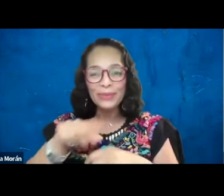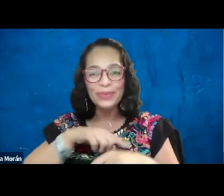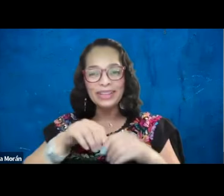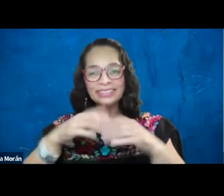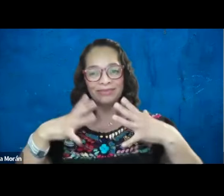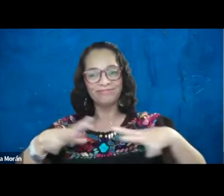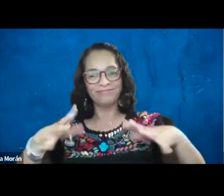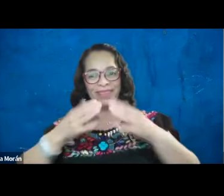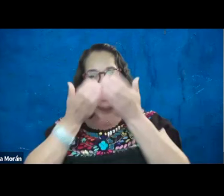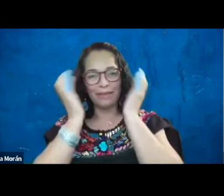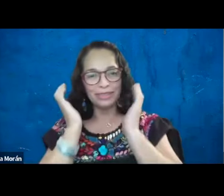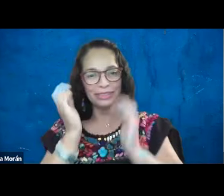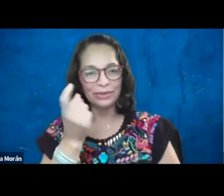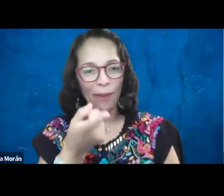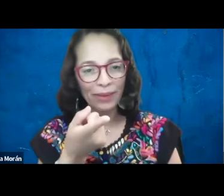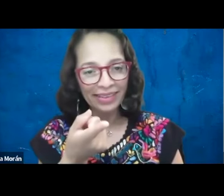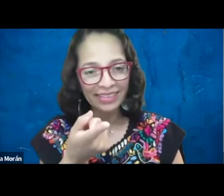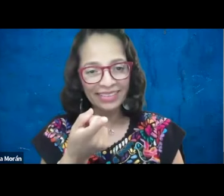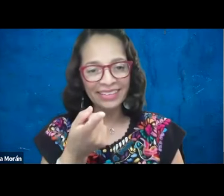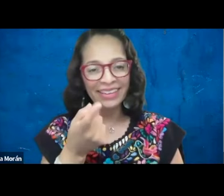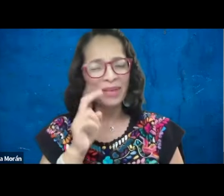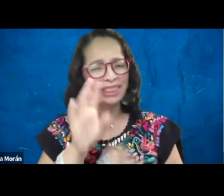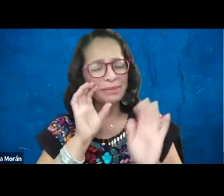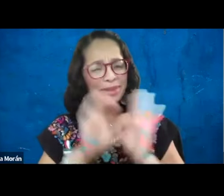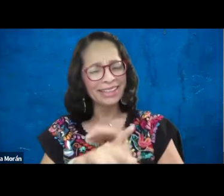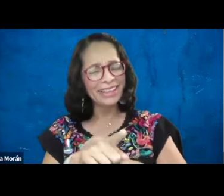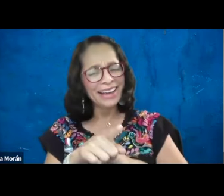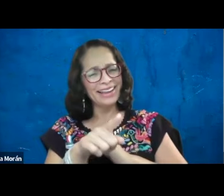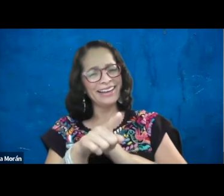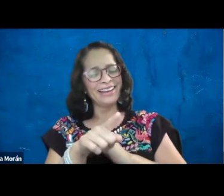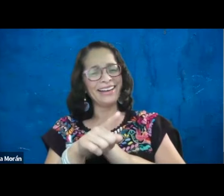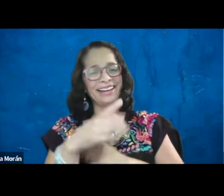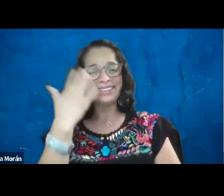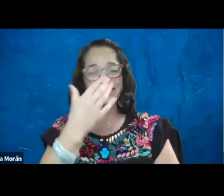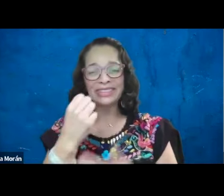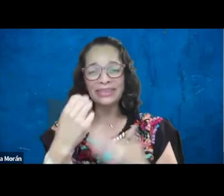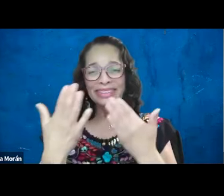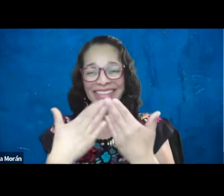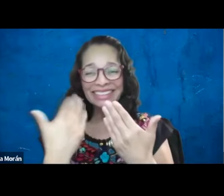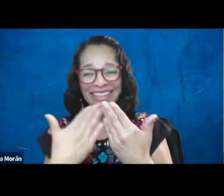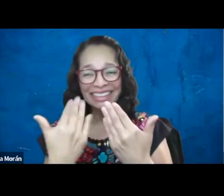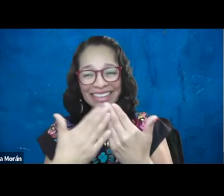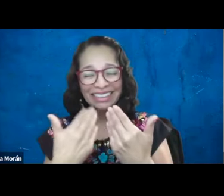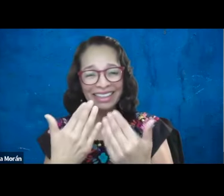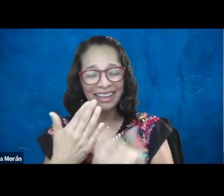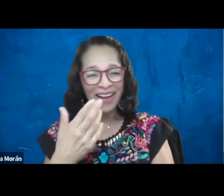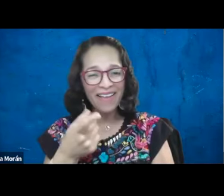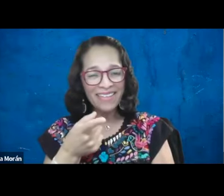me, and I just breastfed my son. And it's in my Halloween cost e. When I look at that picture, it